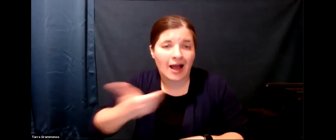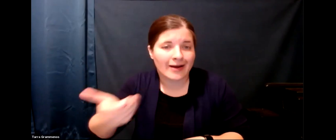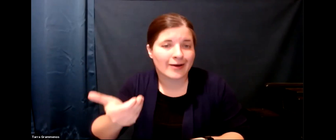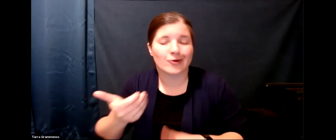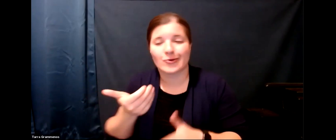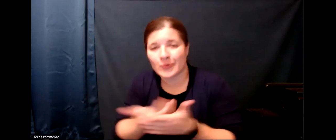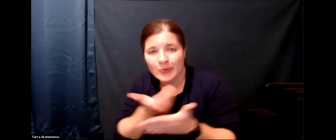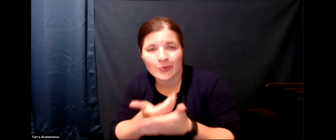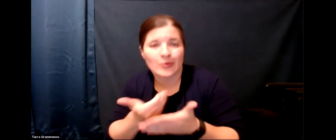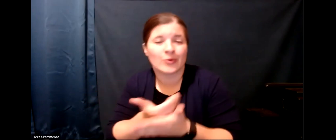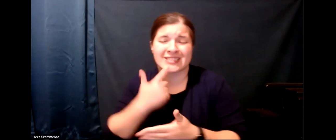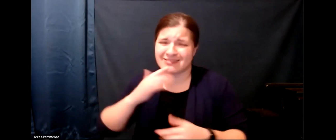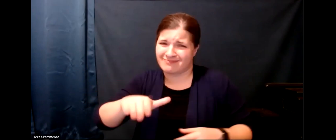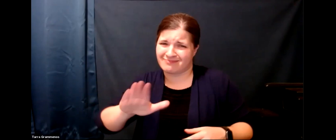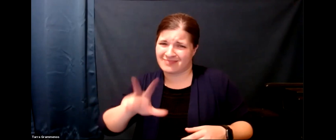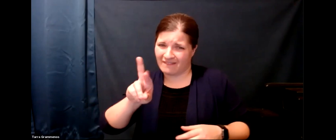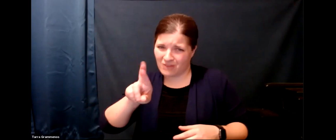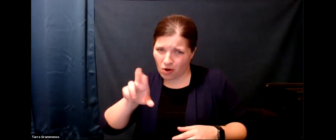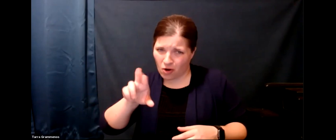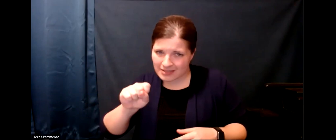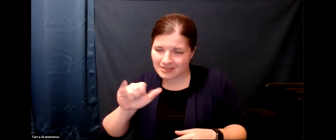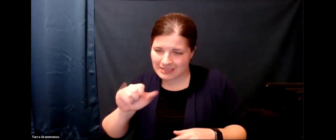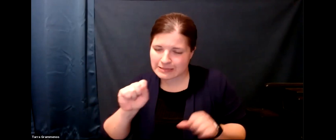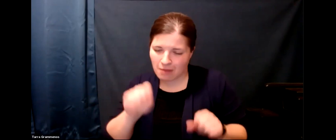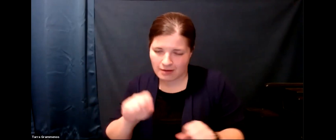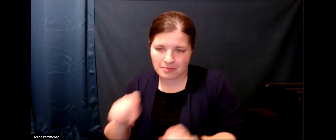calls are a possibility.